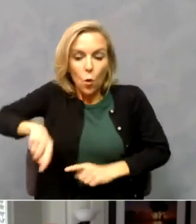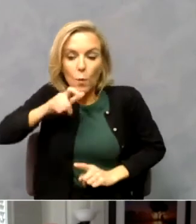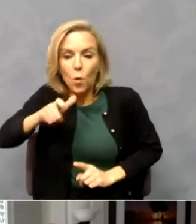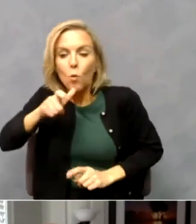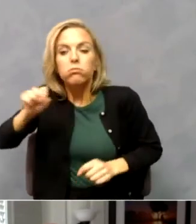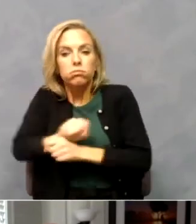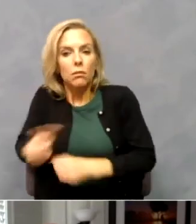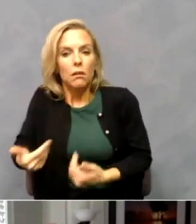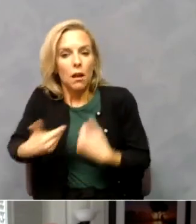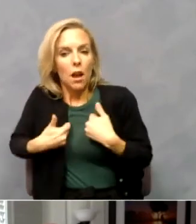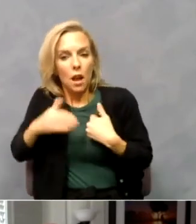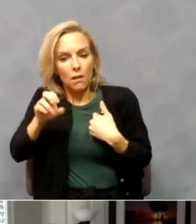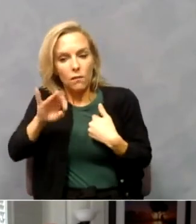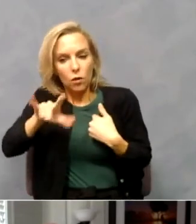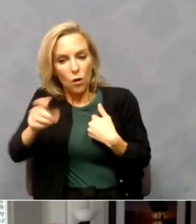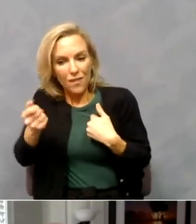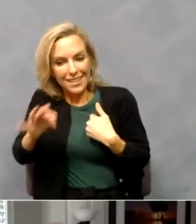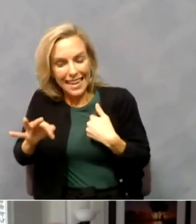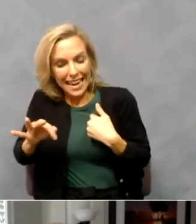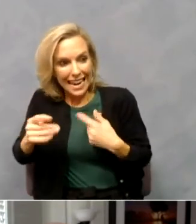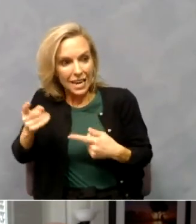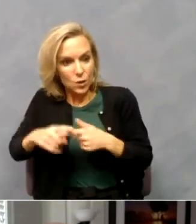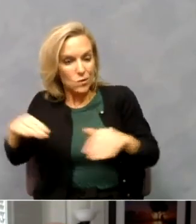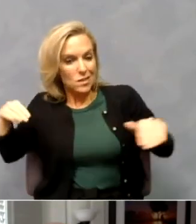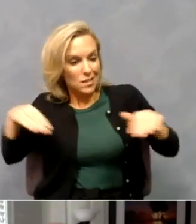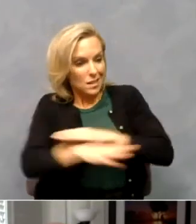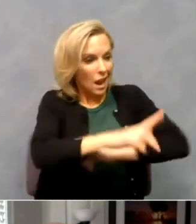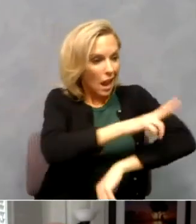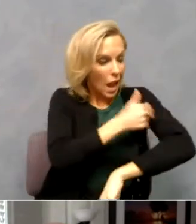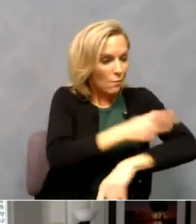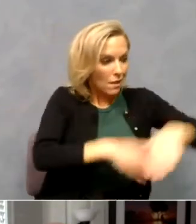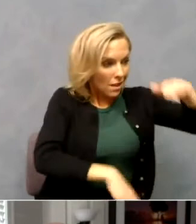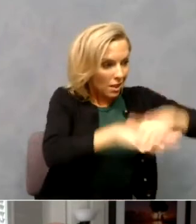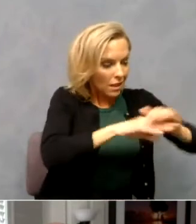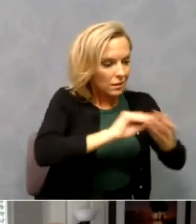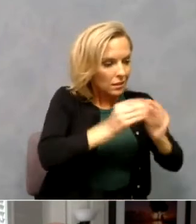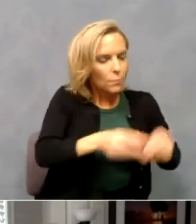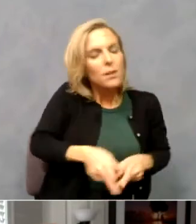filling the hospitals. We can keep other people having access to the care